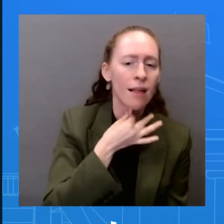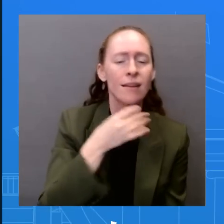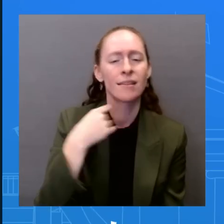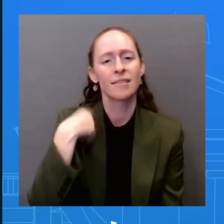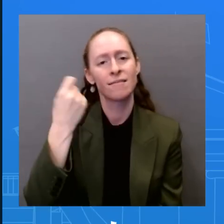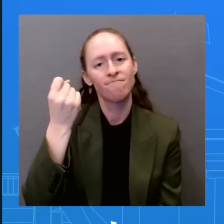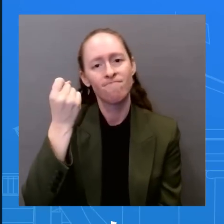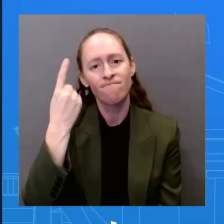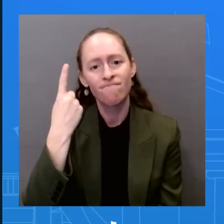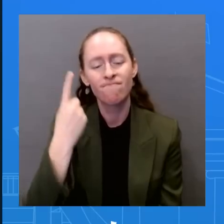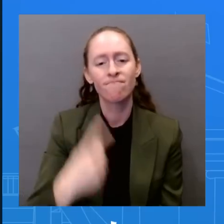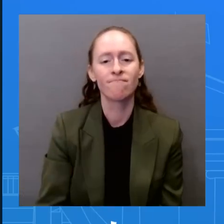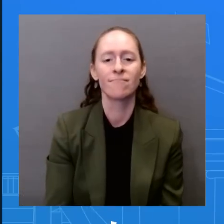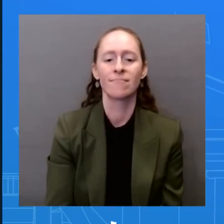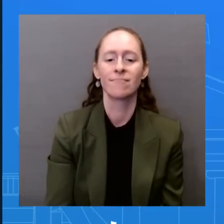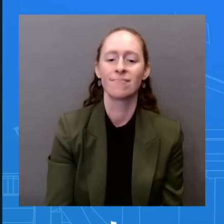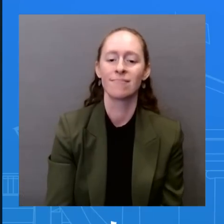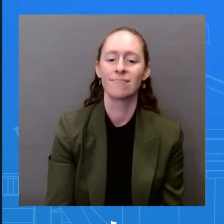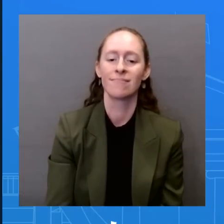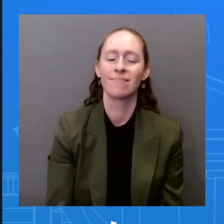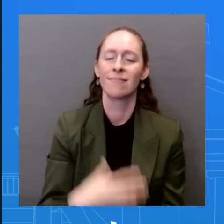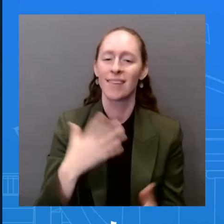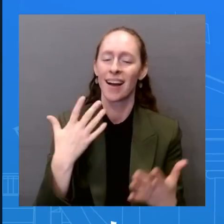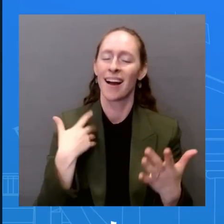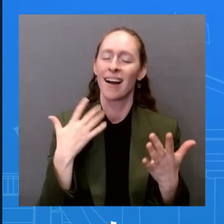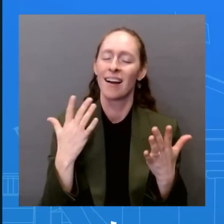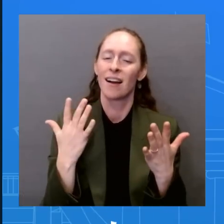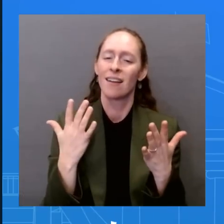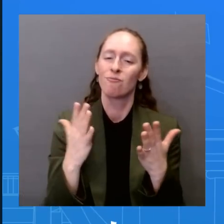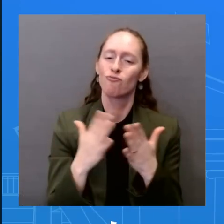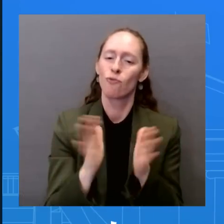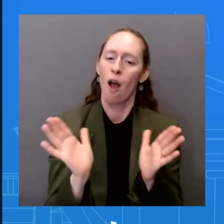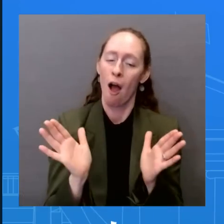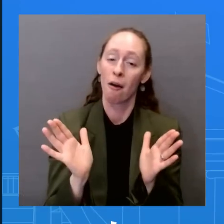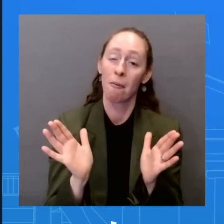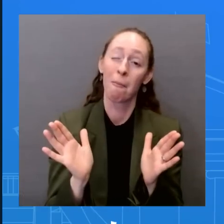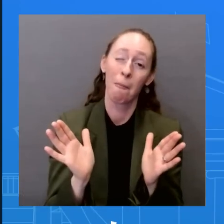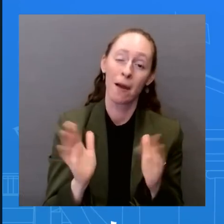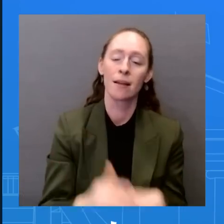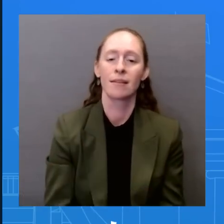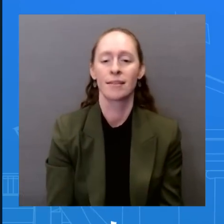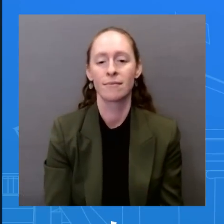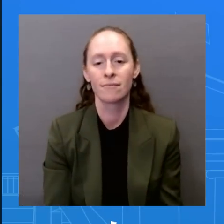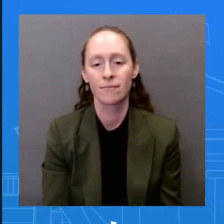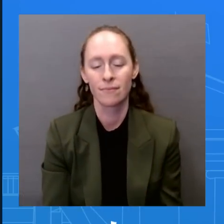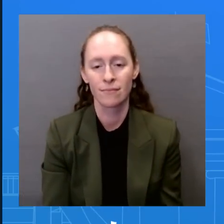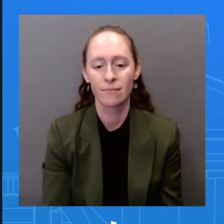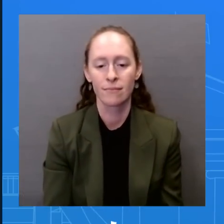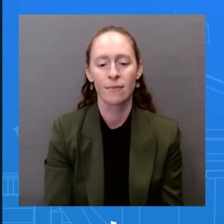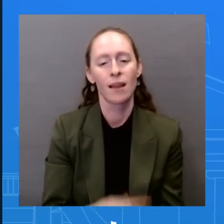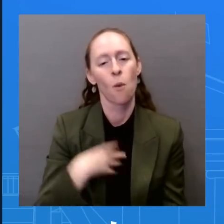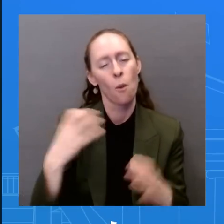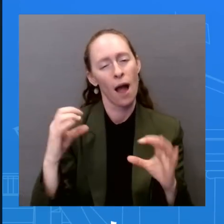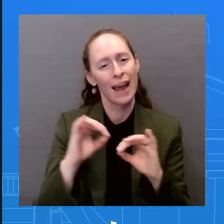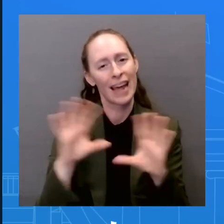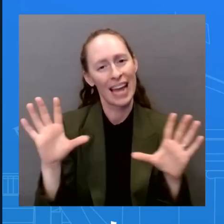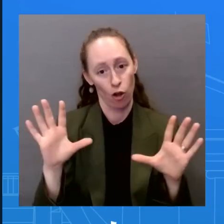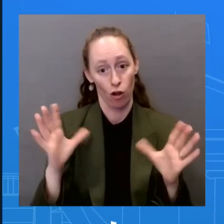I want to be very clear, and I -- and from here, we cannot comment -- or we will not comment